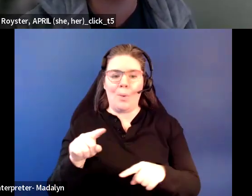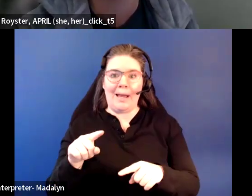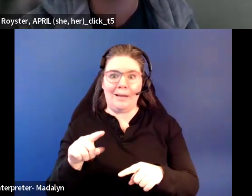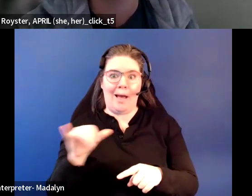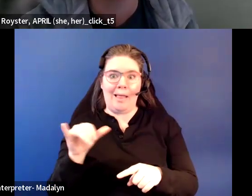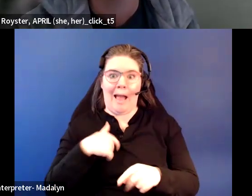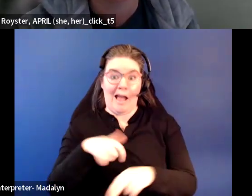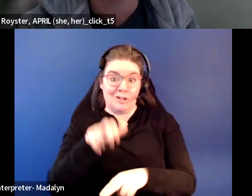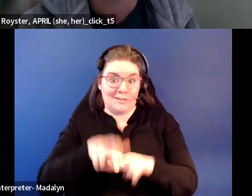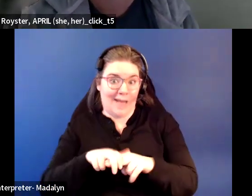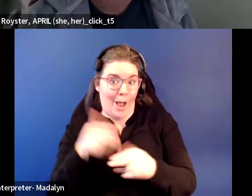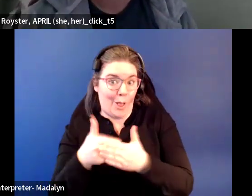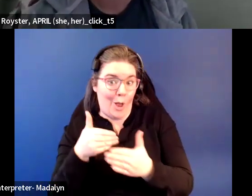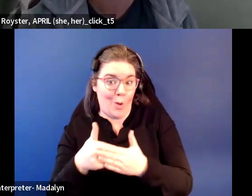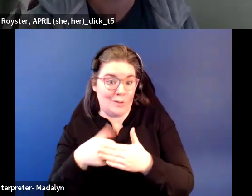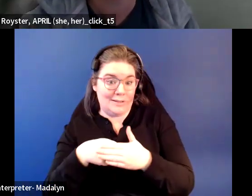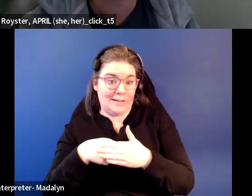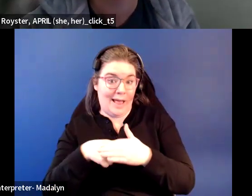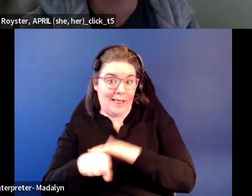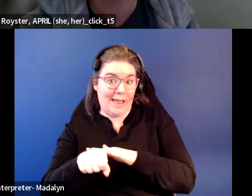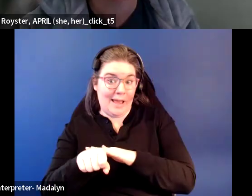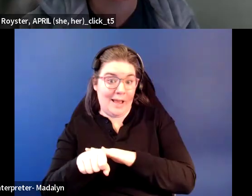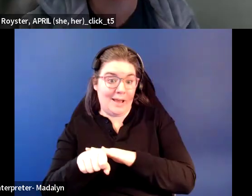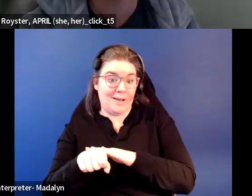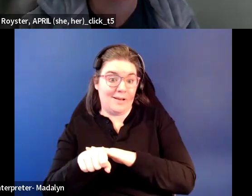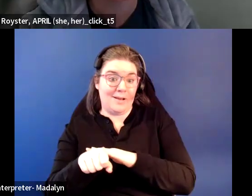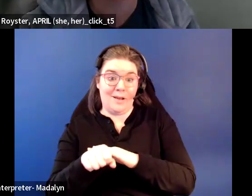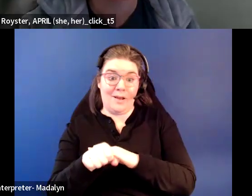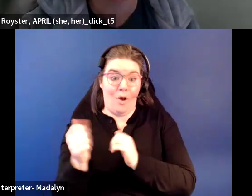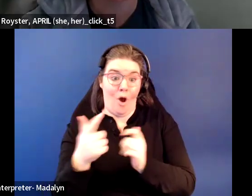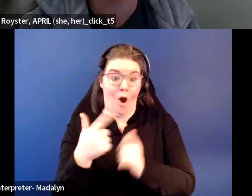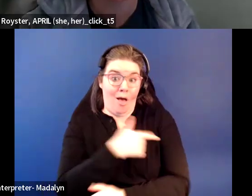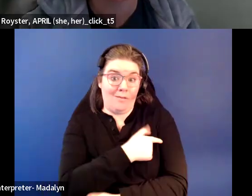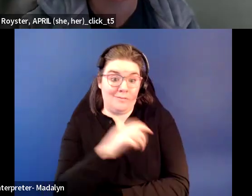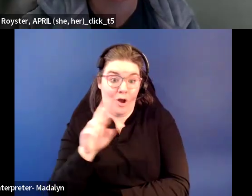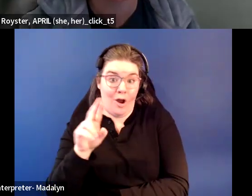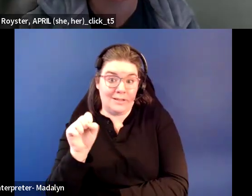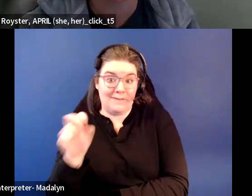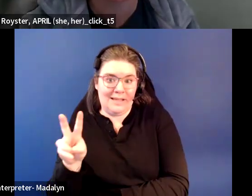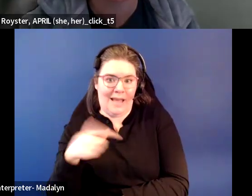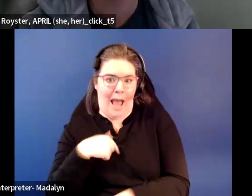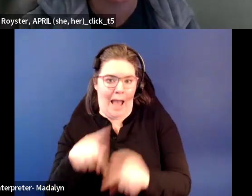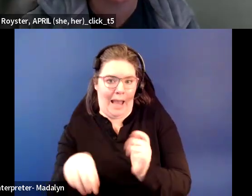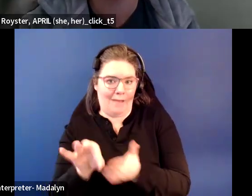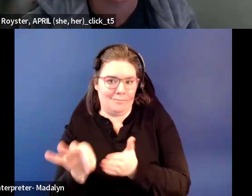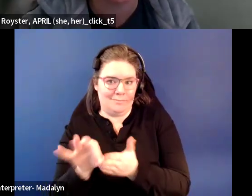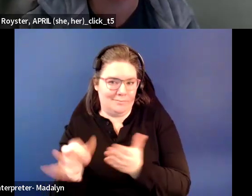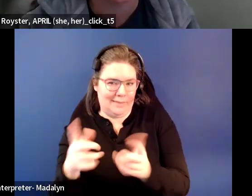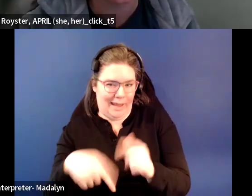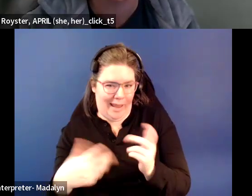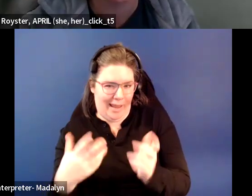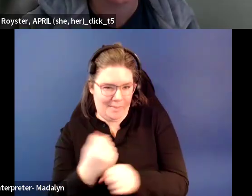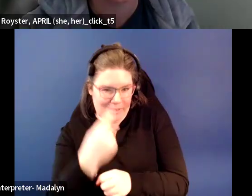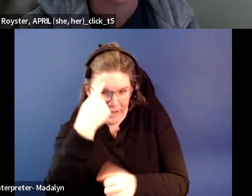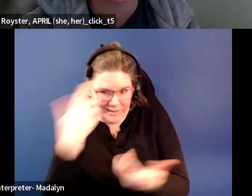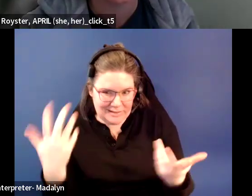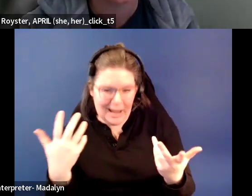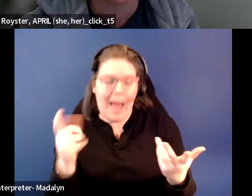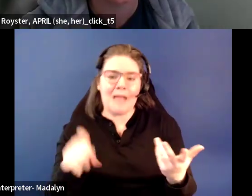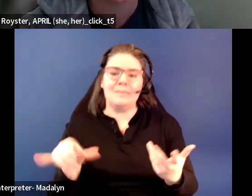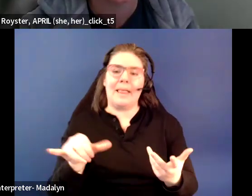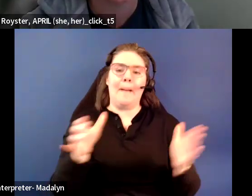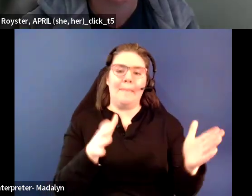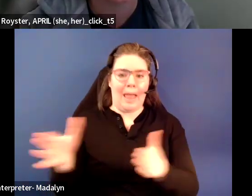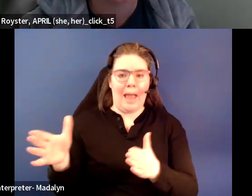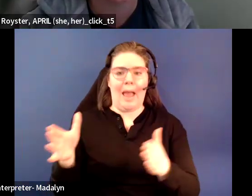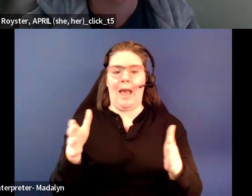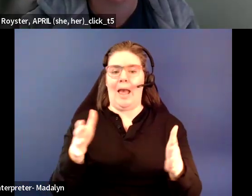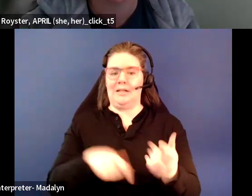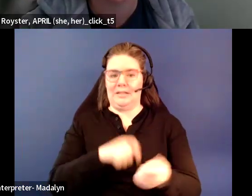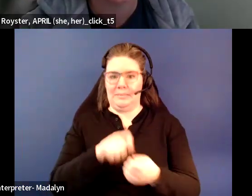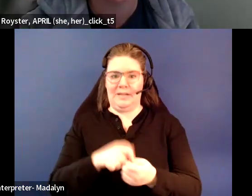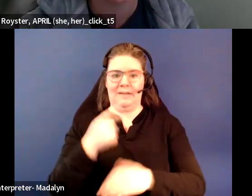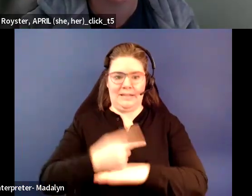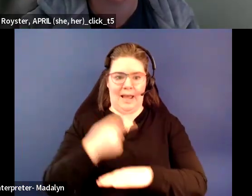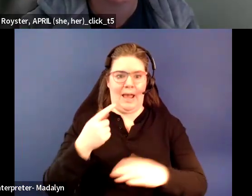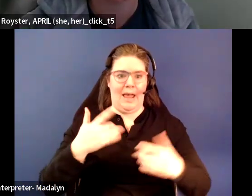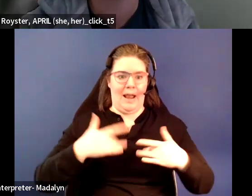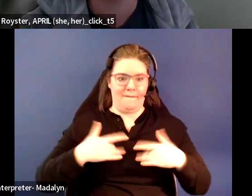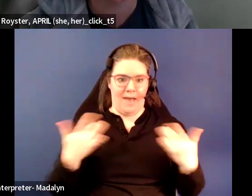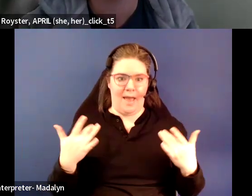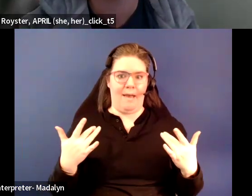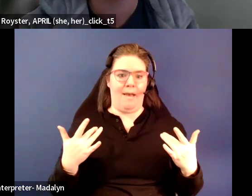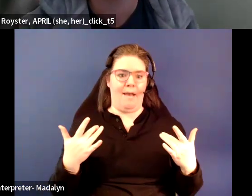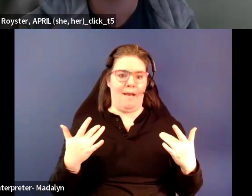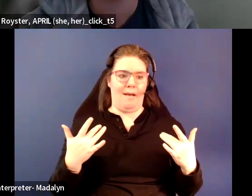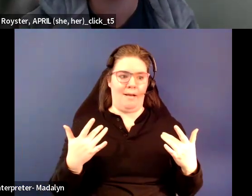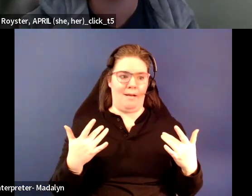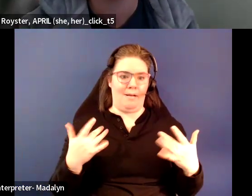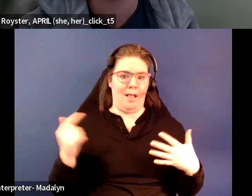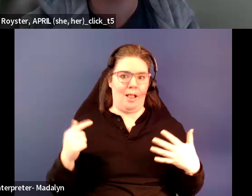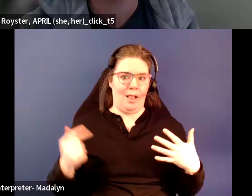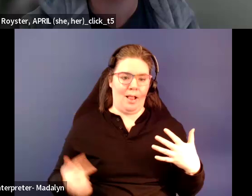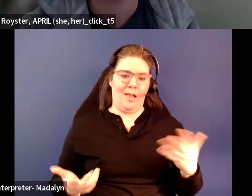Carolyn Grawi: and everybody was, gonna get an Rsv shot when they're born. I can't just get those Rsv shots. Does that make sense like it has to be like. You're planning this particular date to have X shots. So it's just it's a. It is a little bit of a